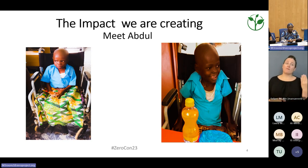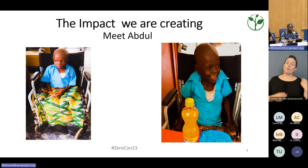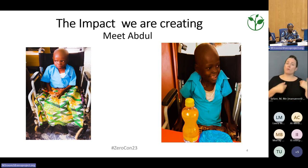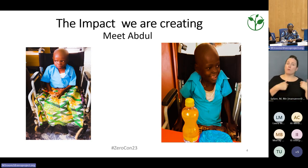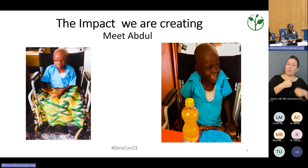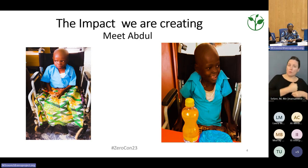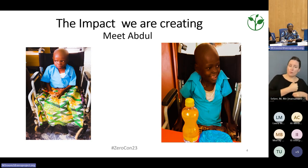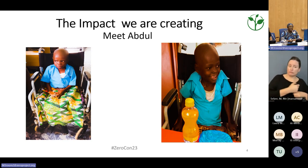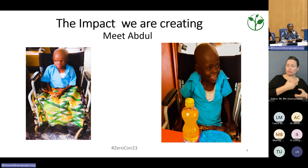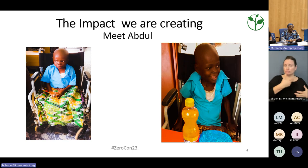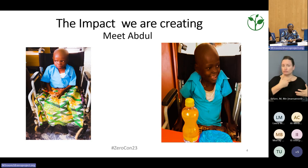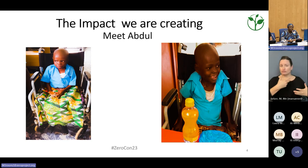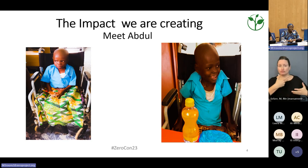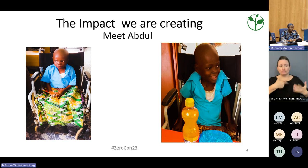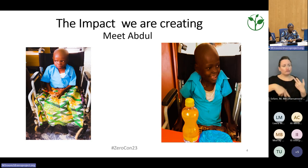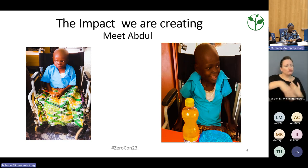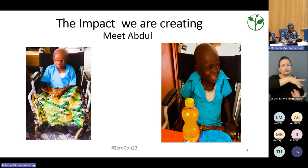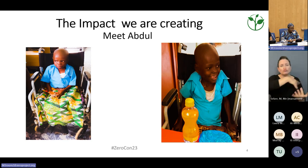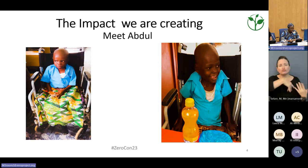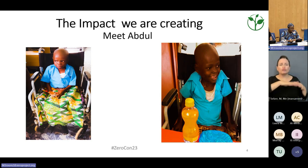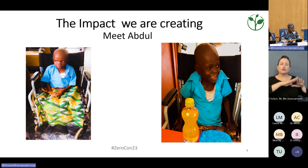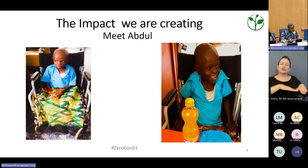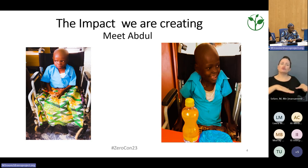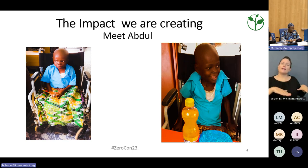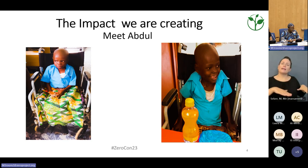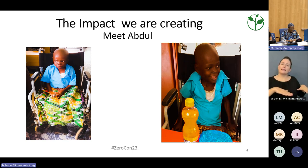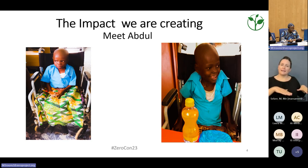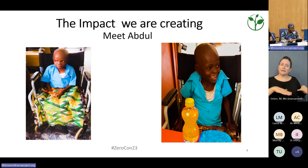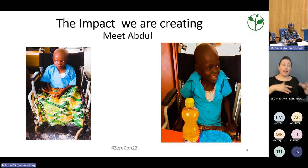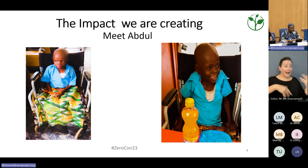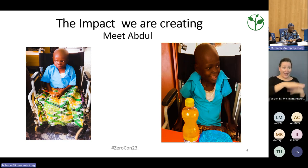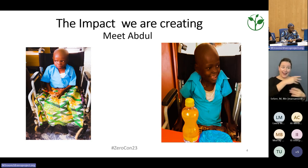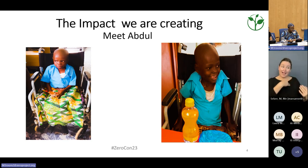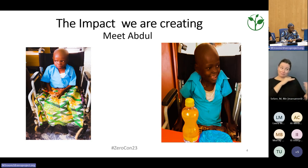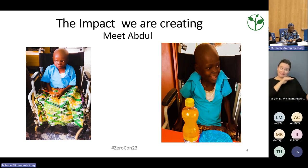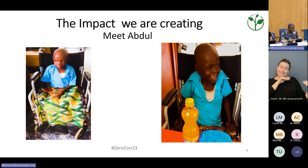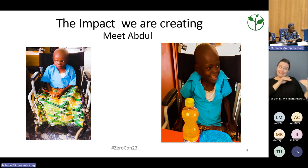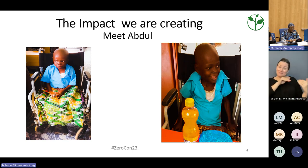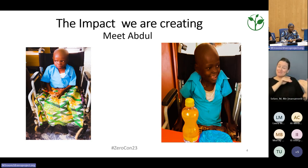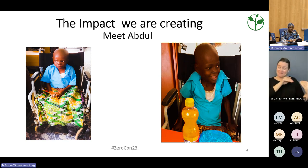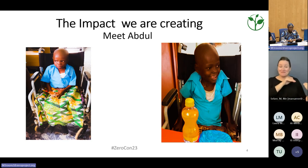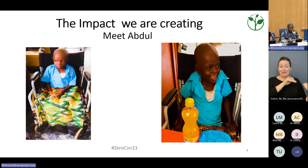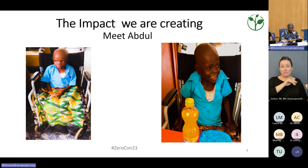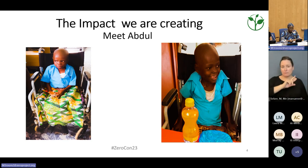with other children, and he came back different. However, with the support of our psychosocial